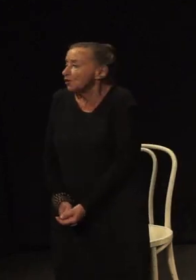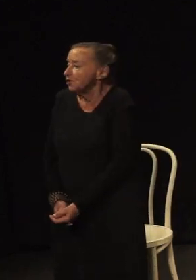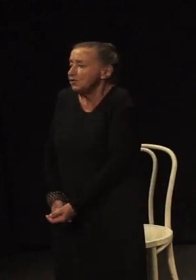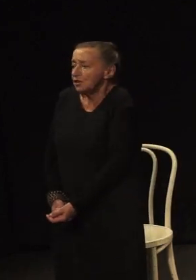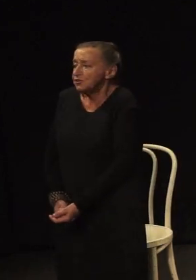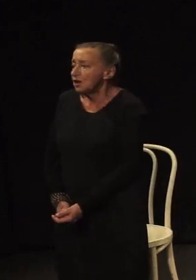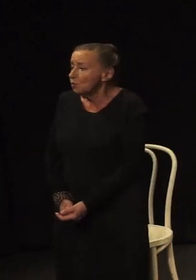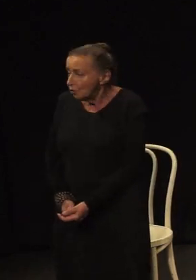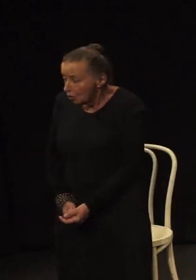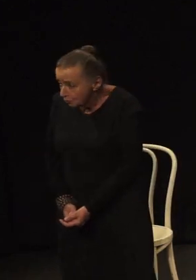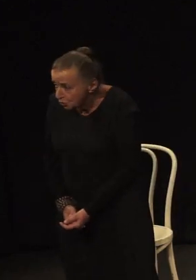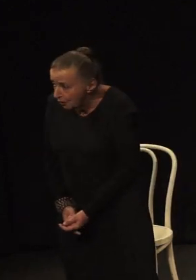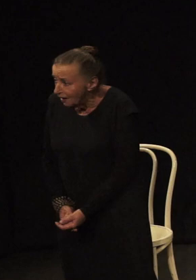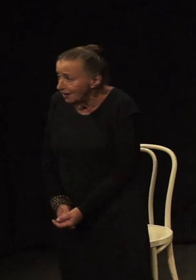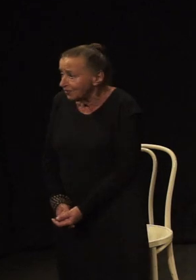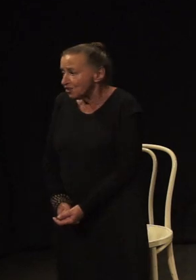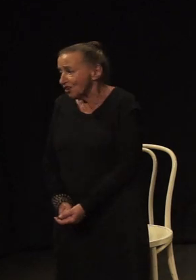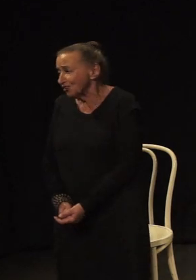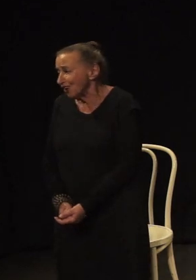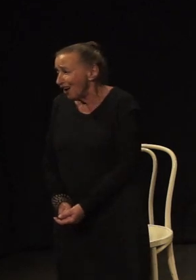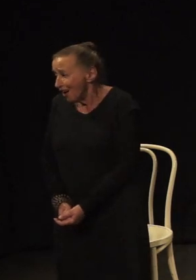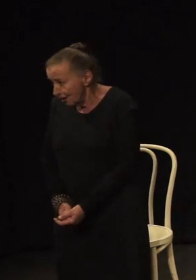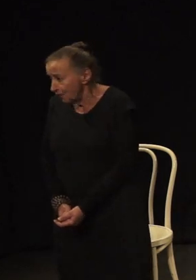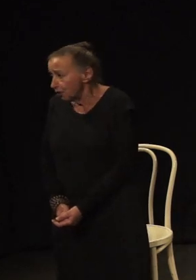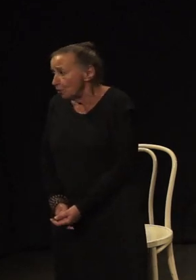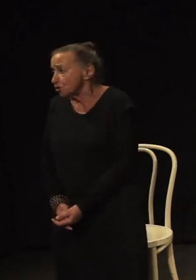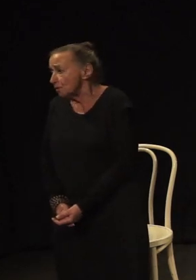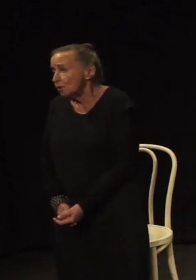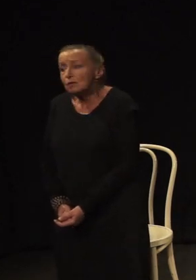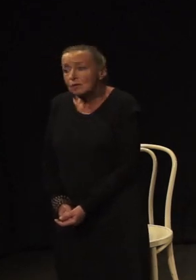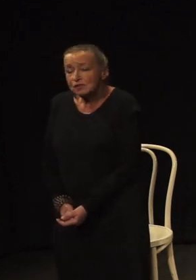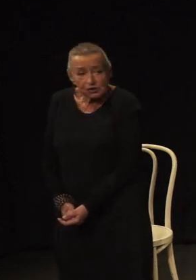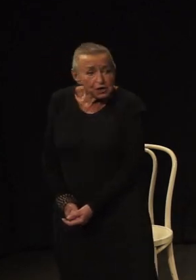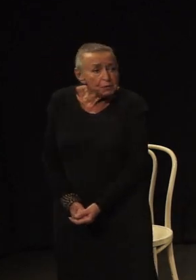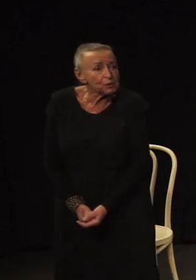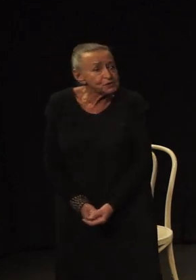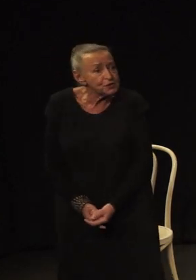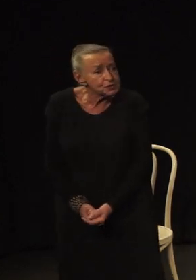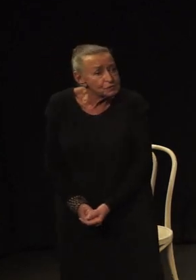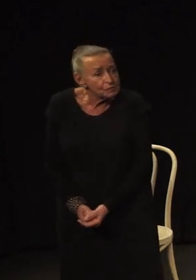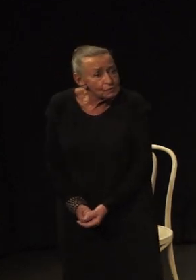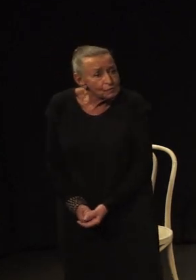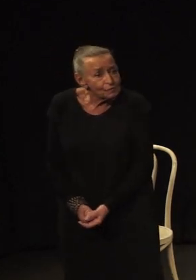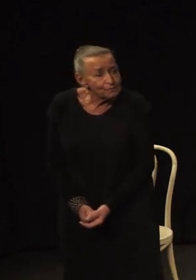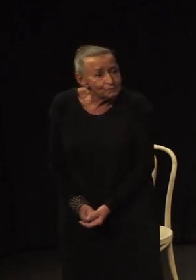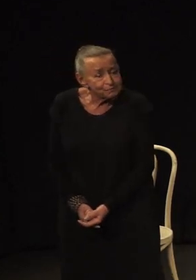and suddenly, for no clear reason, the Judge said so did he. They went to court.